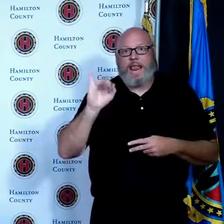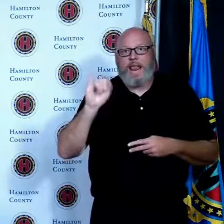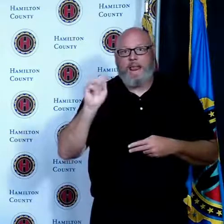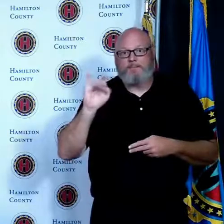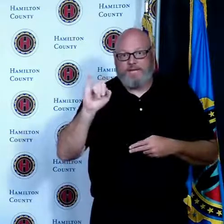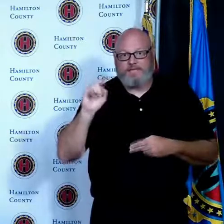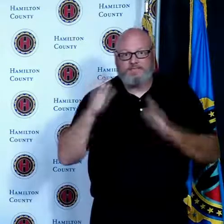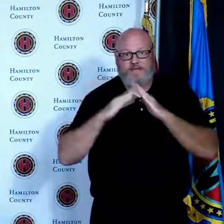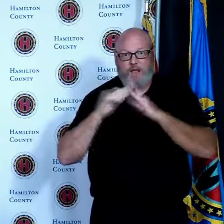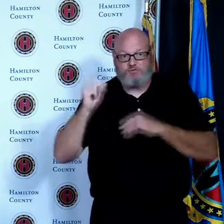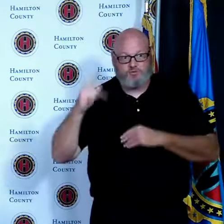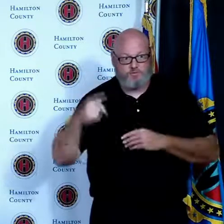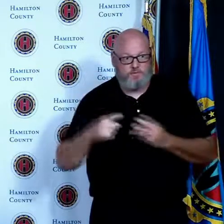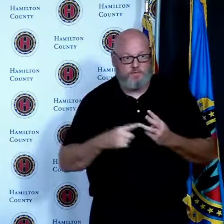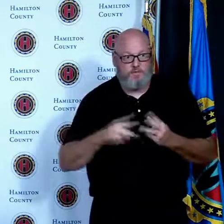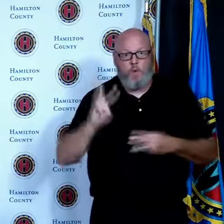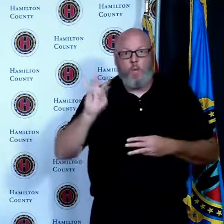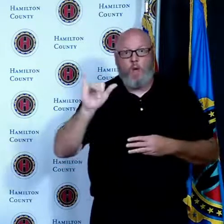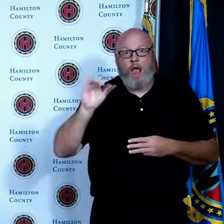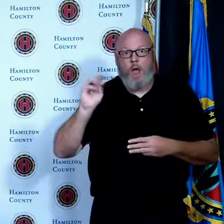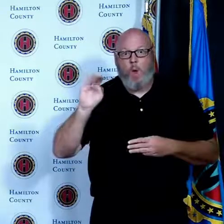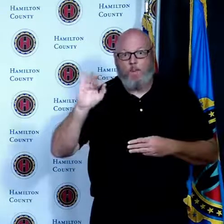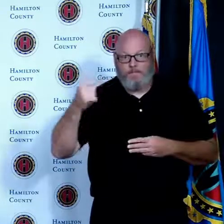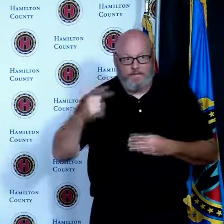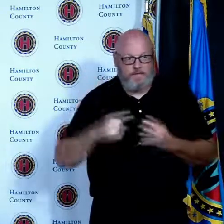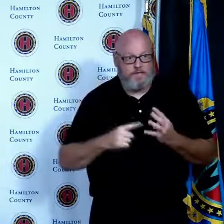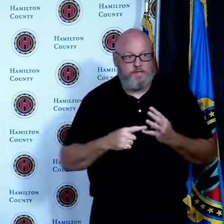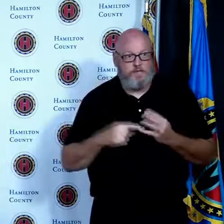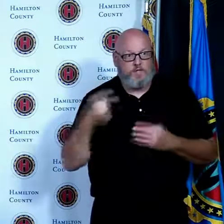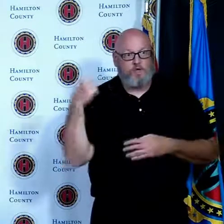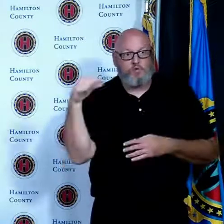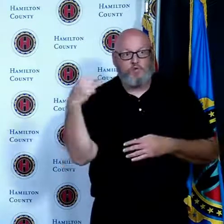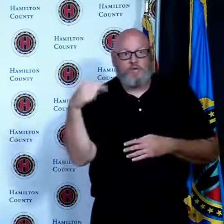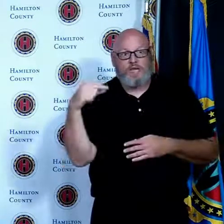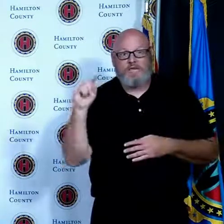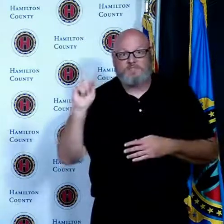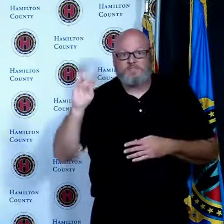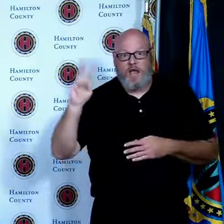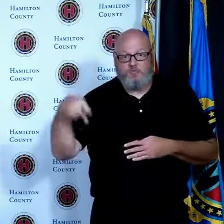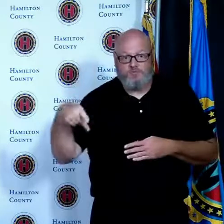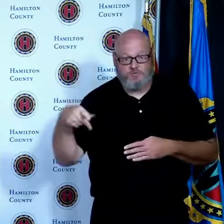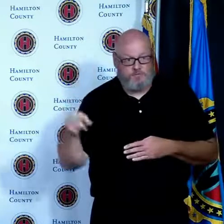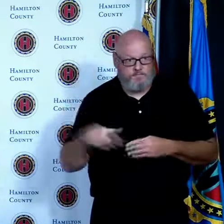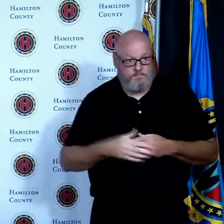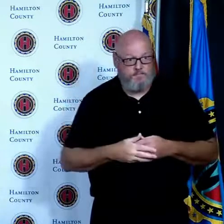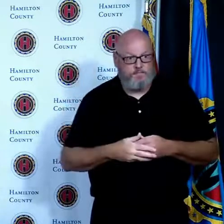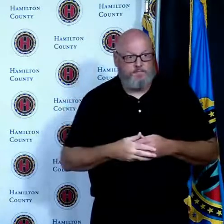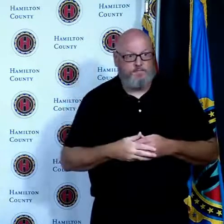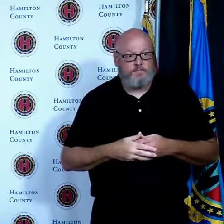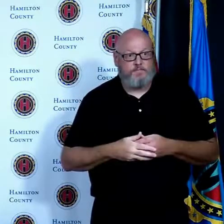91.1 percent go Mount Washington my Cchief of Staff is from Mount Washington he's taking some credit here